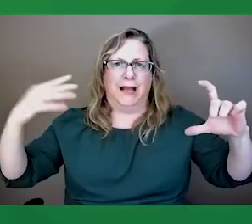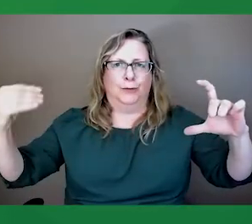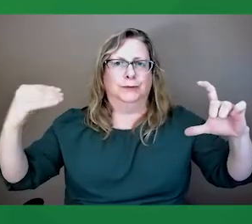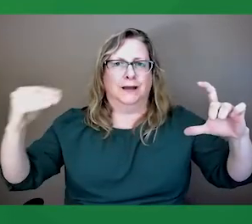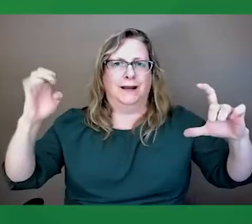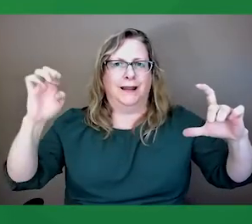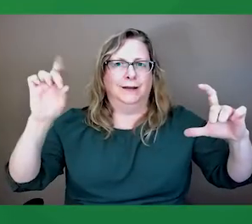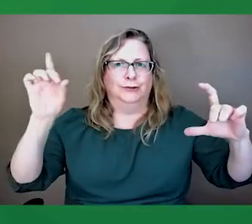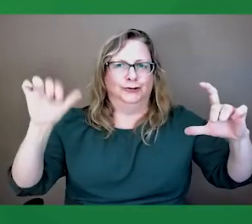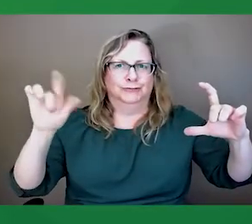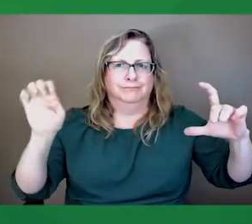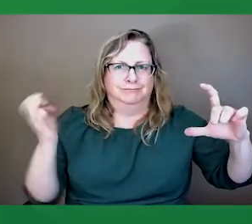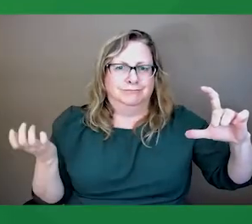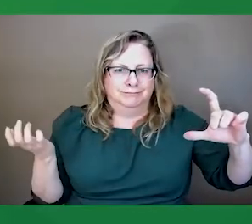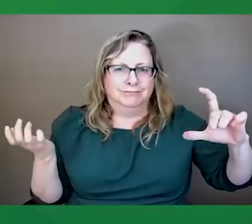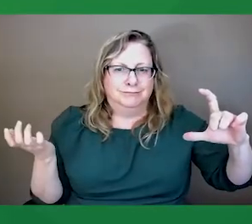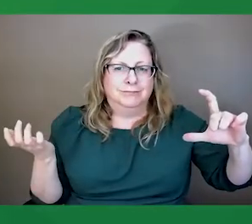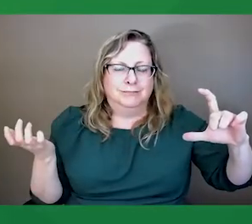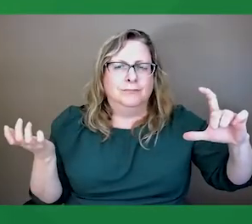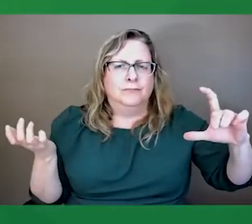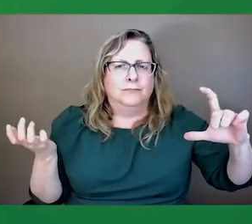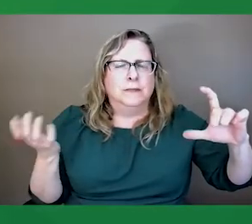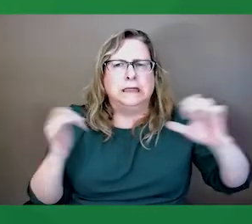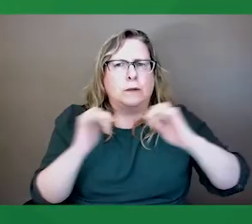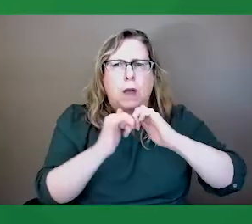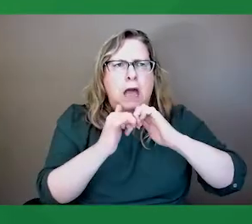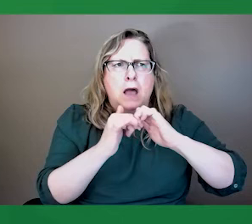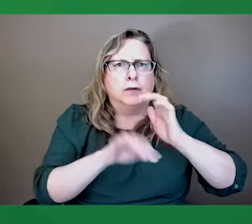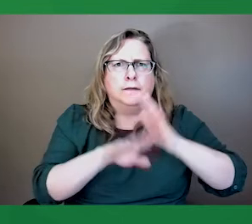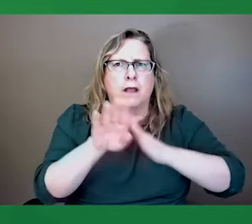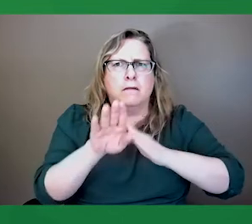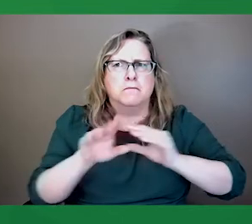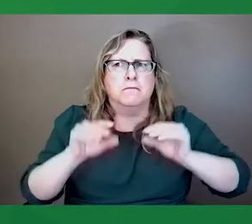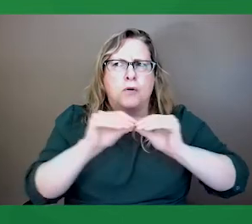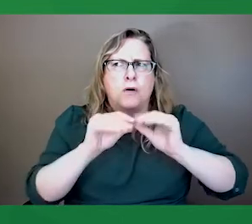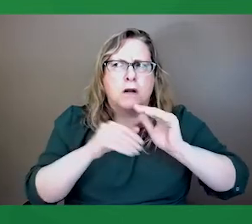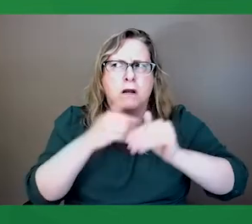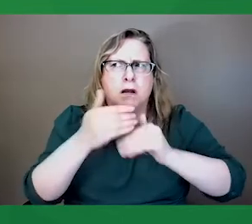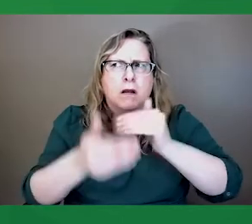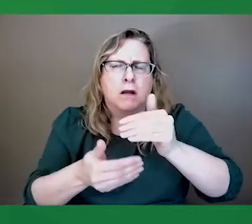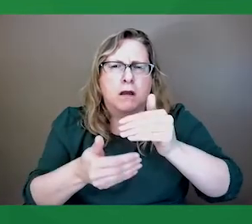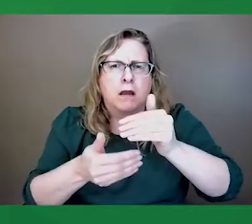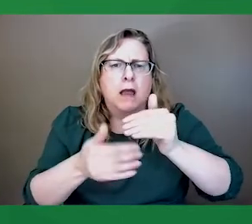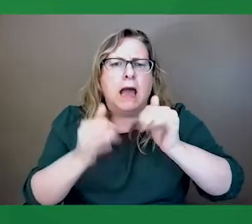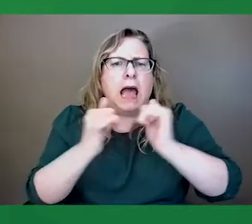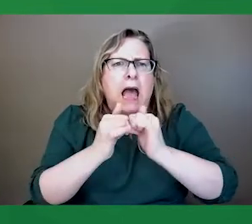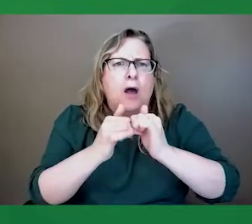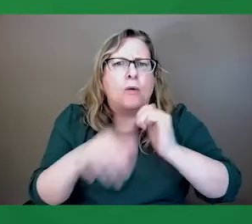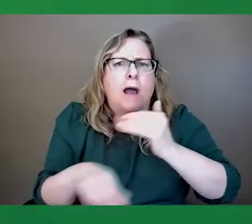So then what do we do with this? How do we go further? How do we go to different use cases?